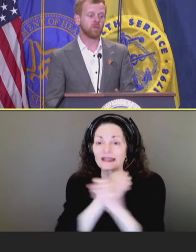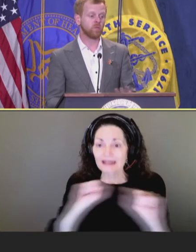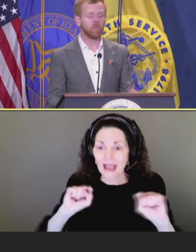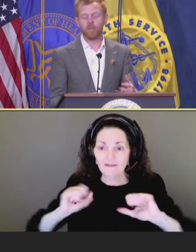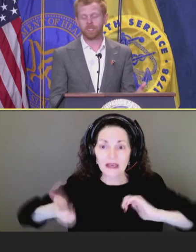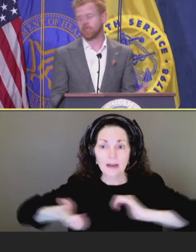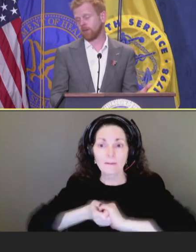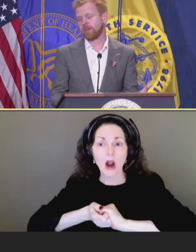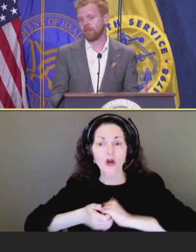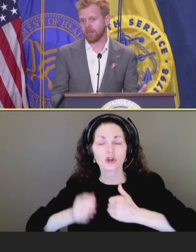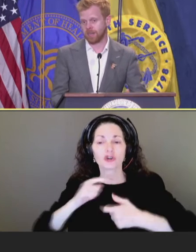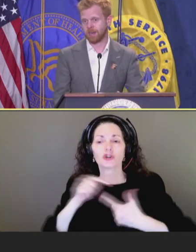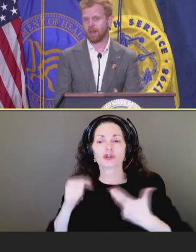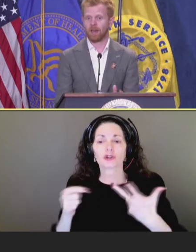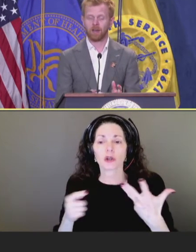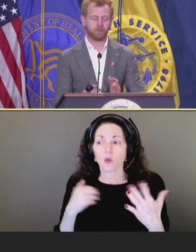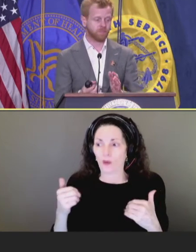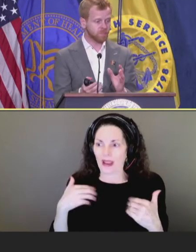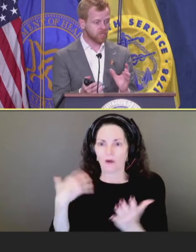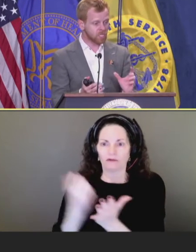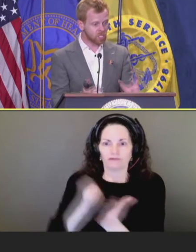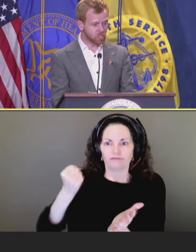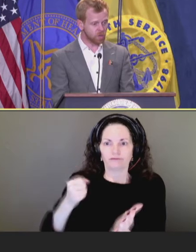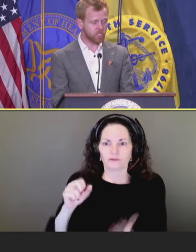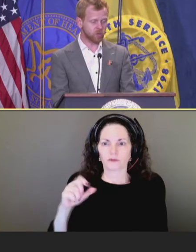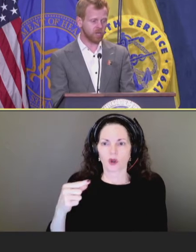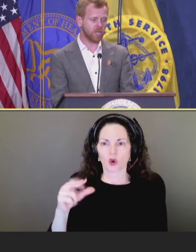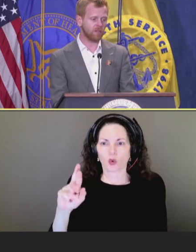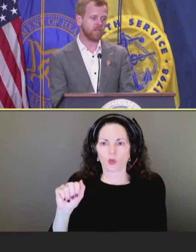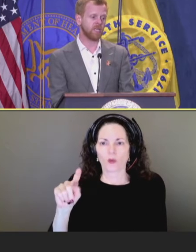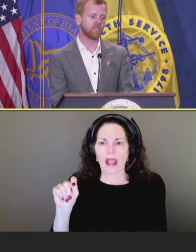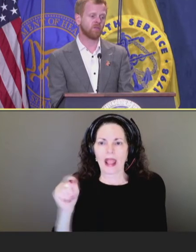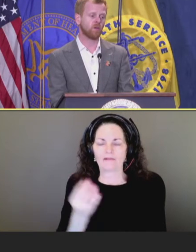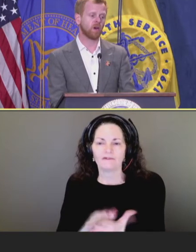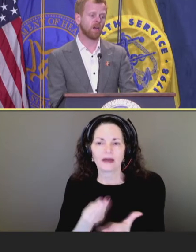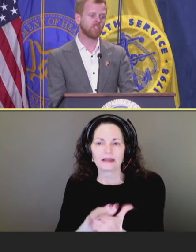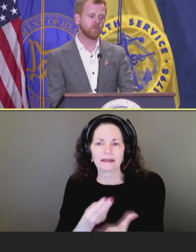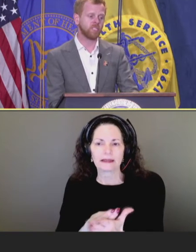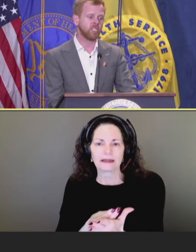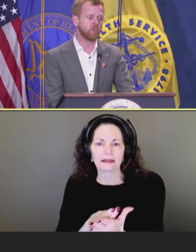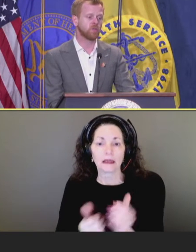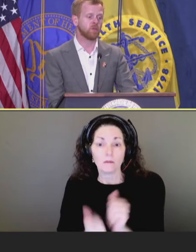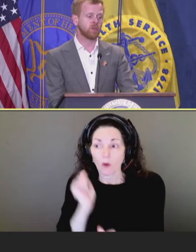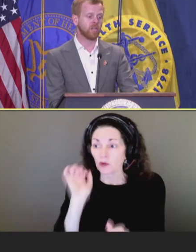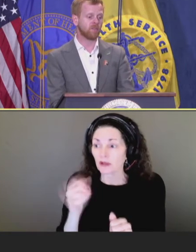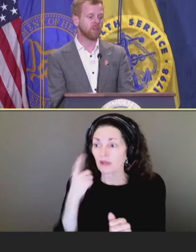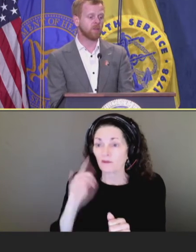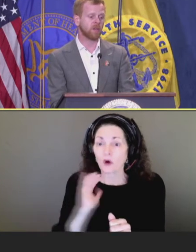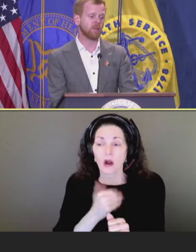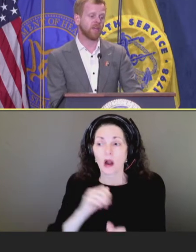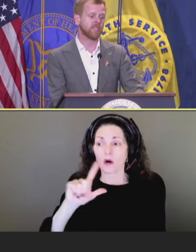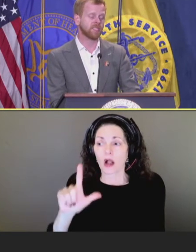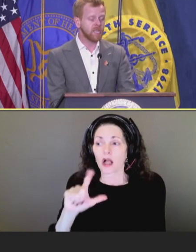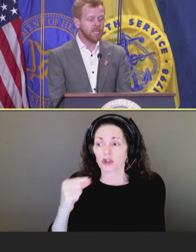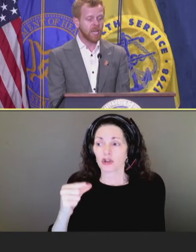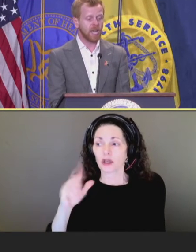we utilize this grant funding. So, a majority of it is for our LGBTQ community development grants.